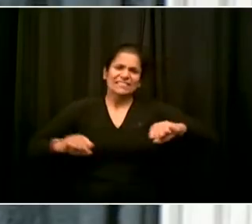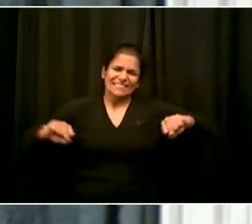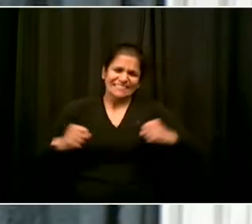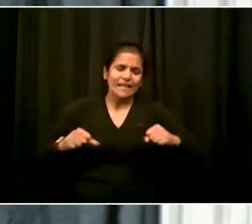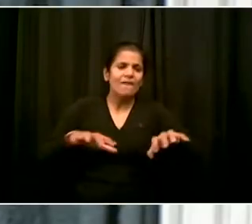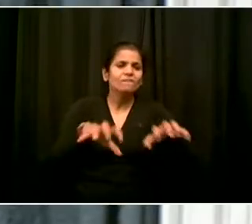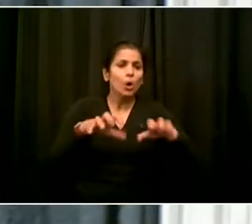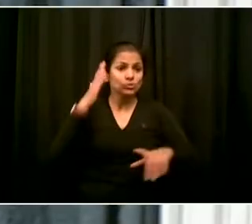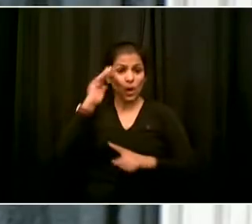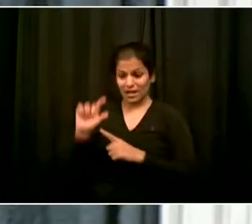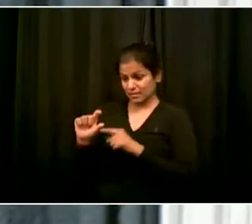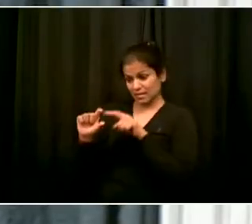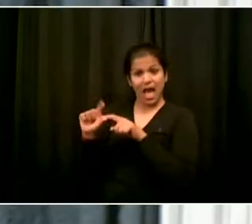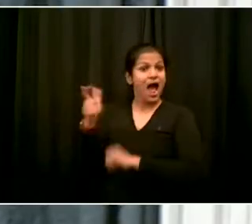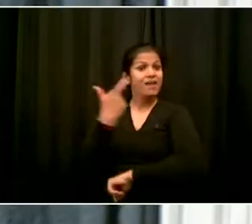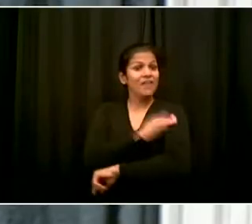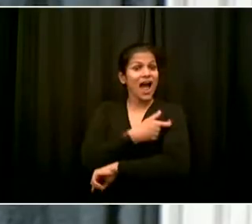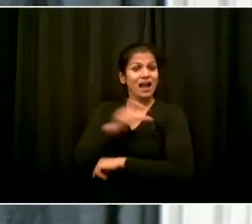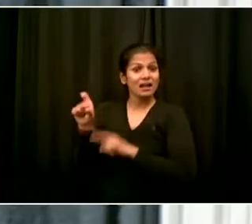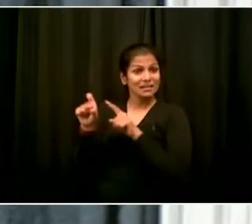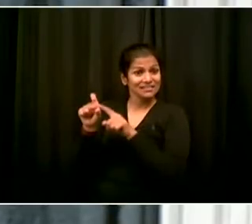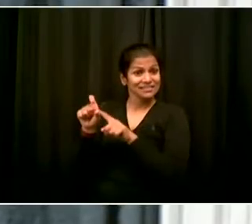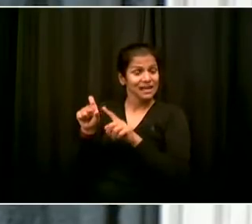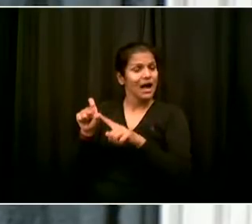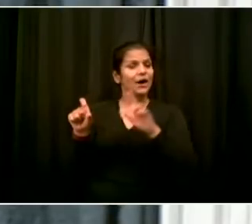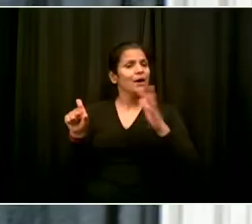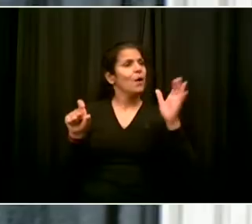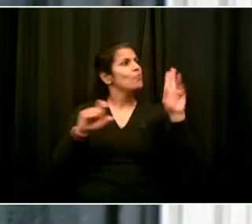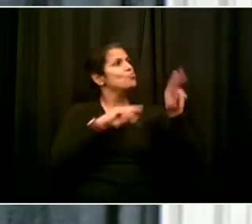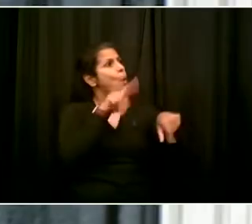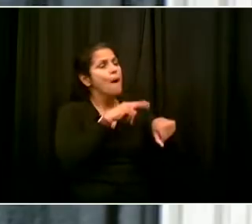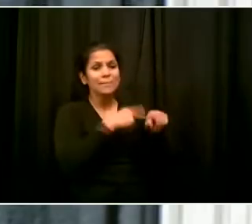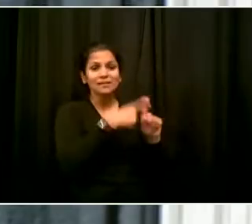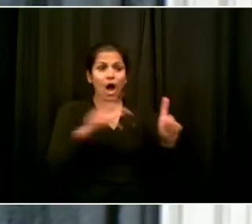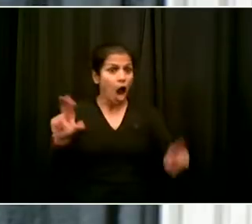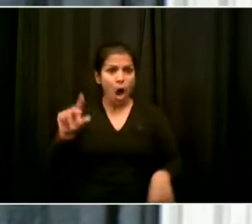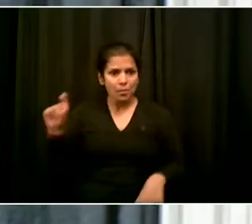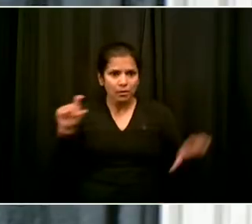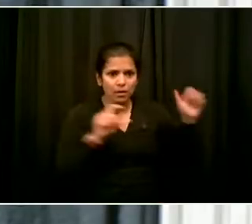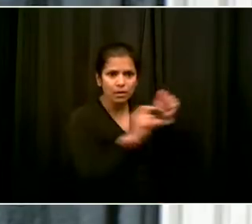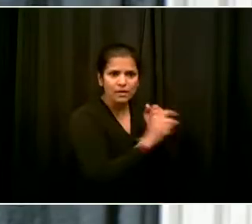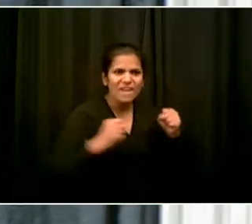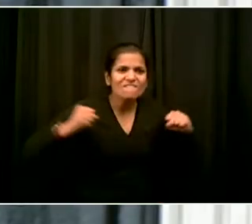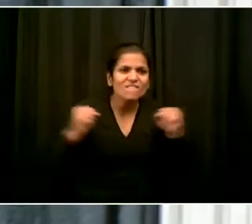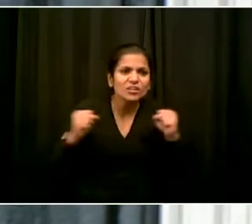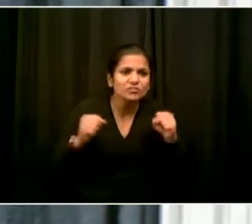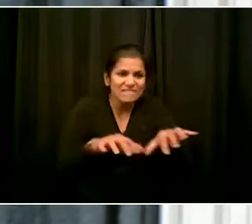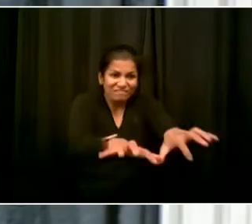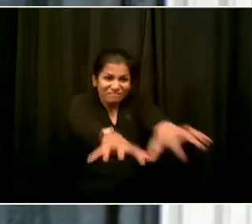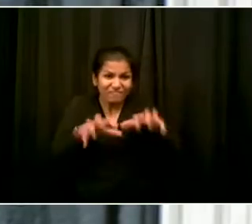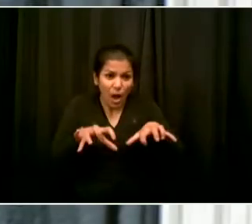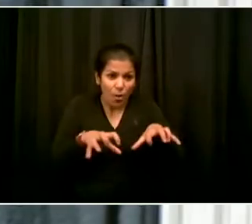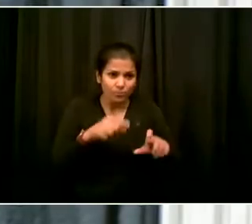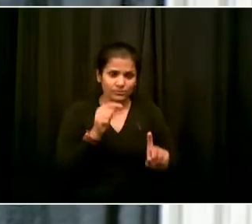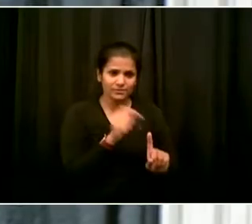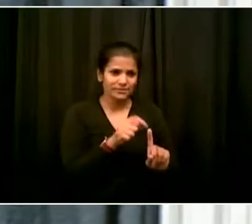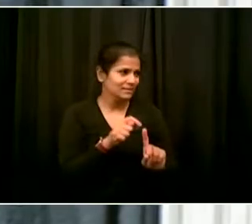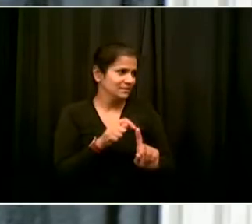FREEZERS. THE MODERNA VACCINE CAN BE STORED IN REGULAR FREEZERS. SO WE'RE SHORORNIG UP CAPACITY R